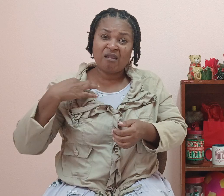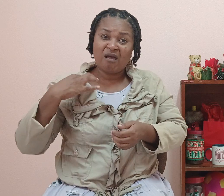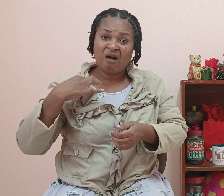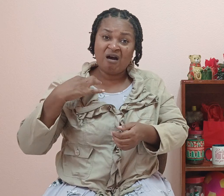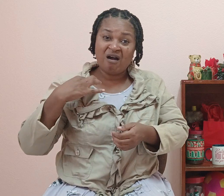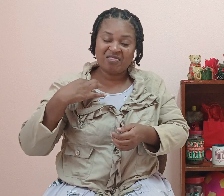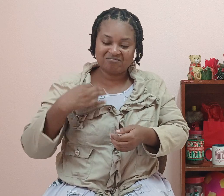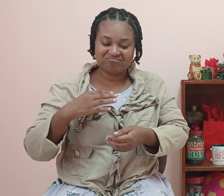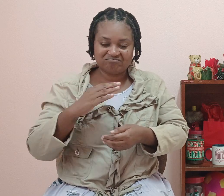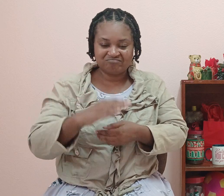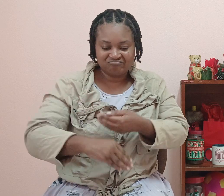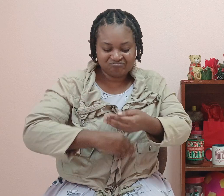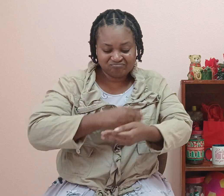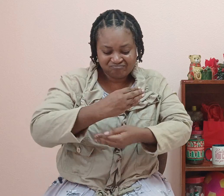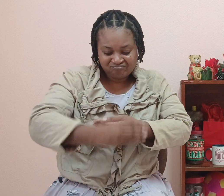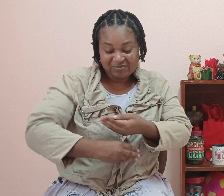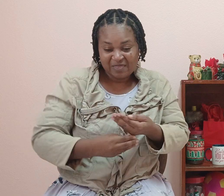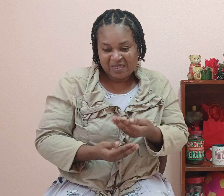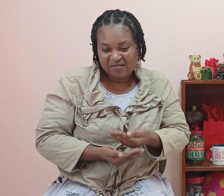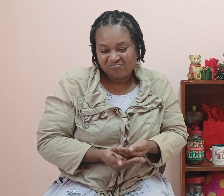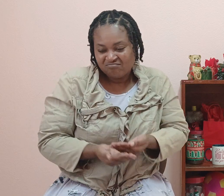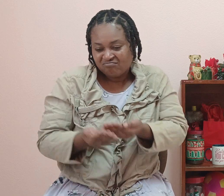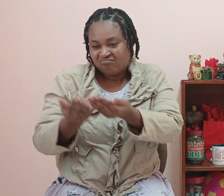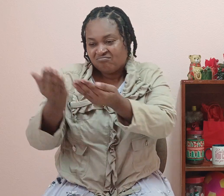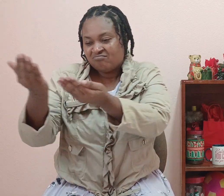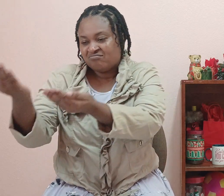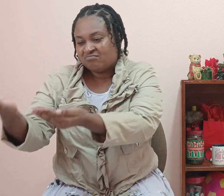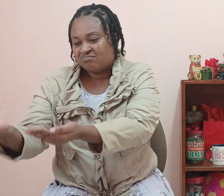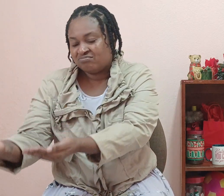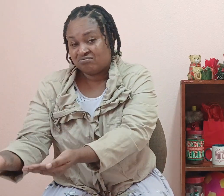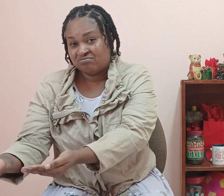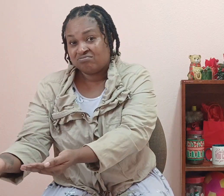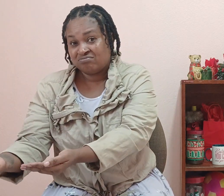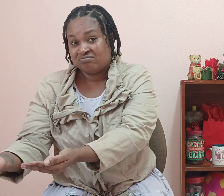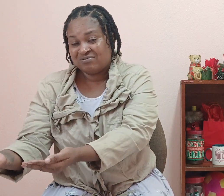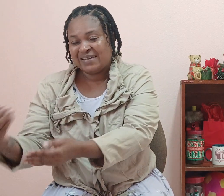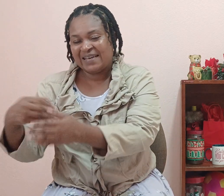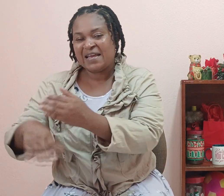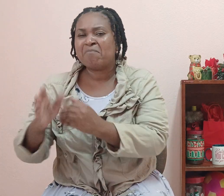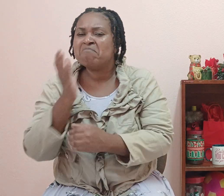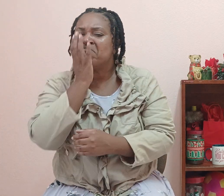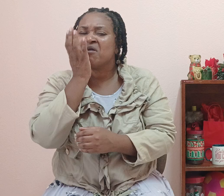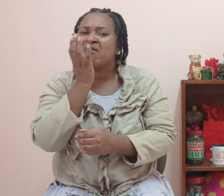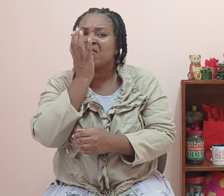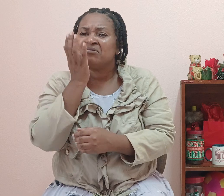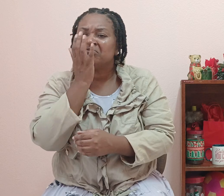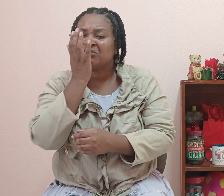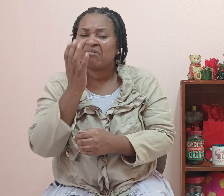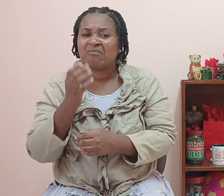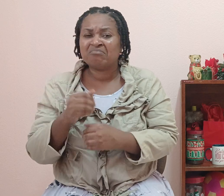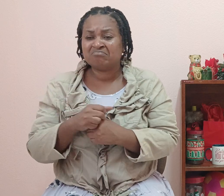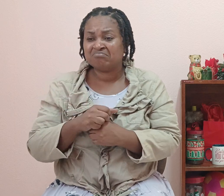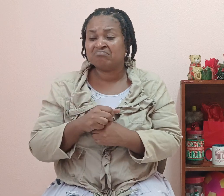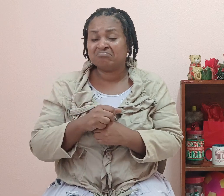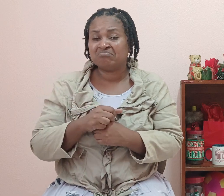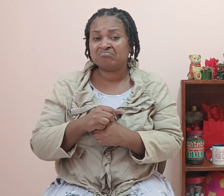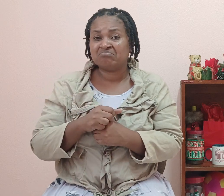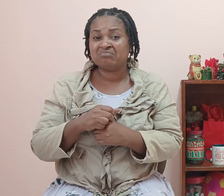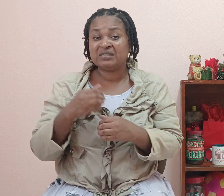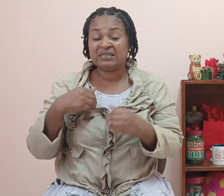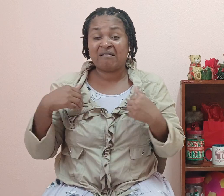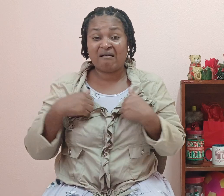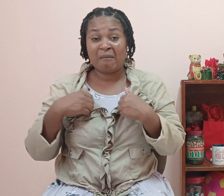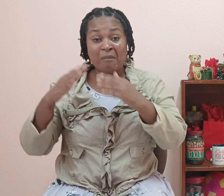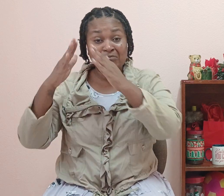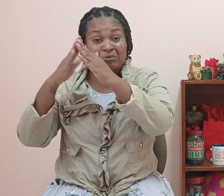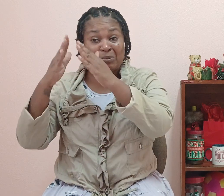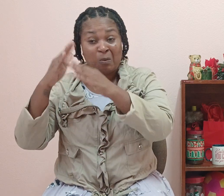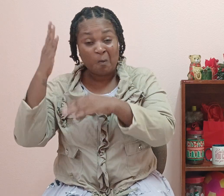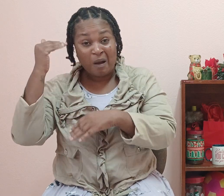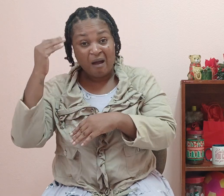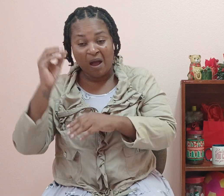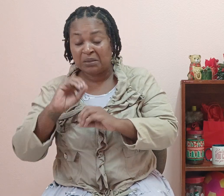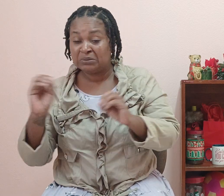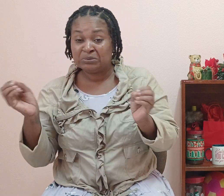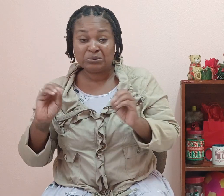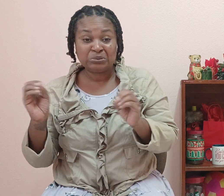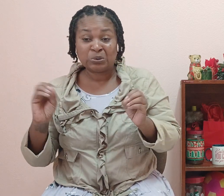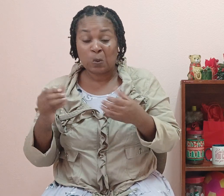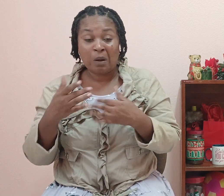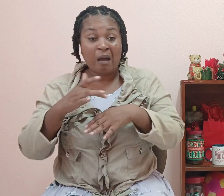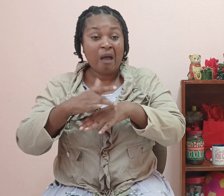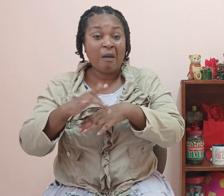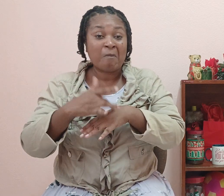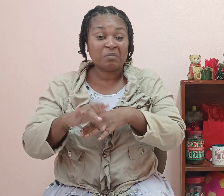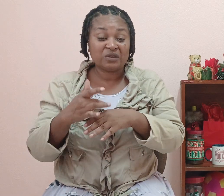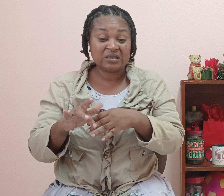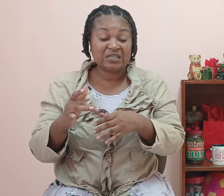him in a manger, because there was no guest room available for them.